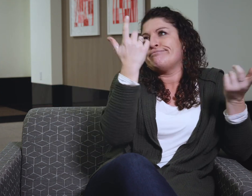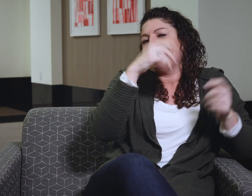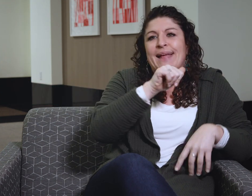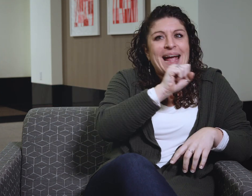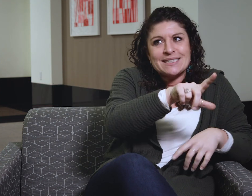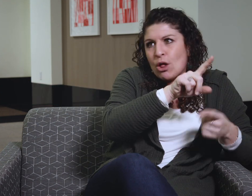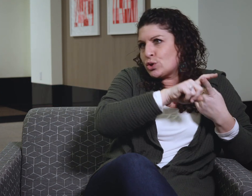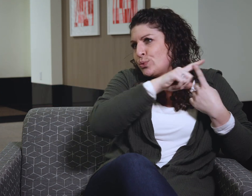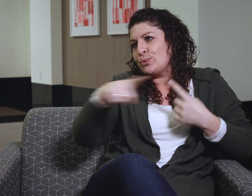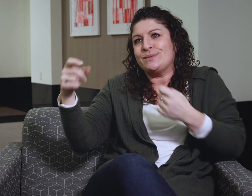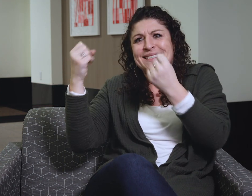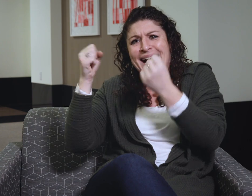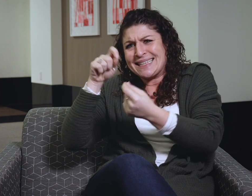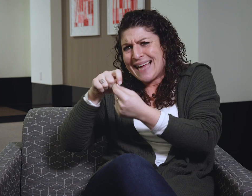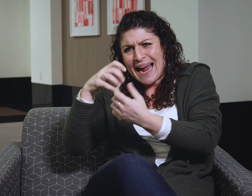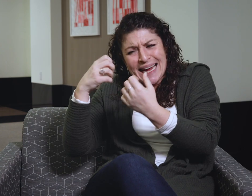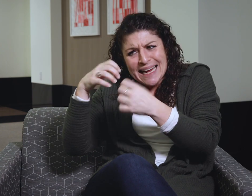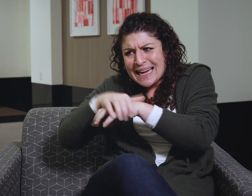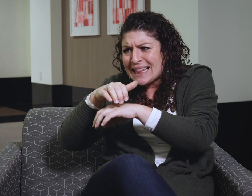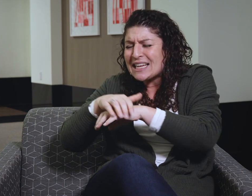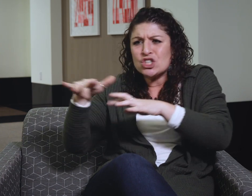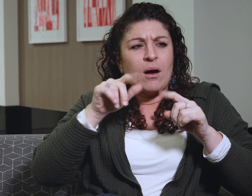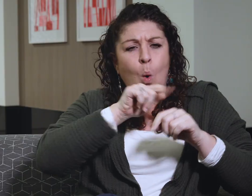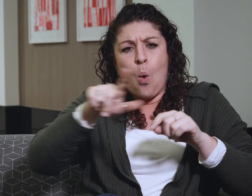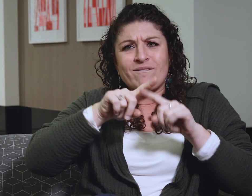from those who used ASL, to Signing Exact English.